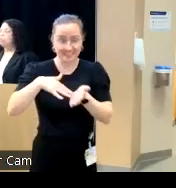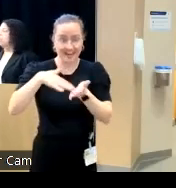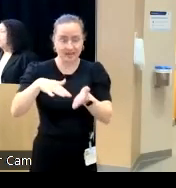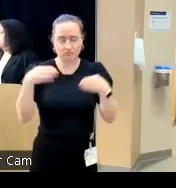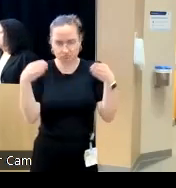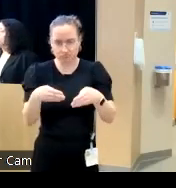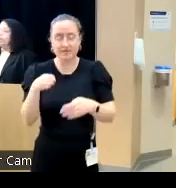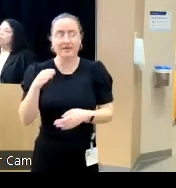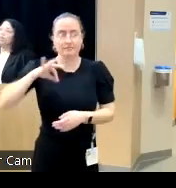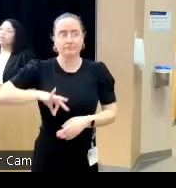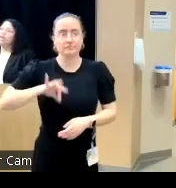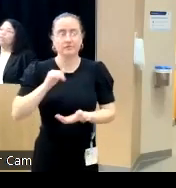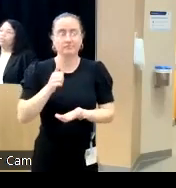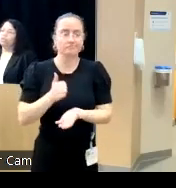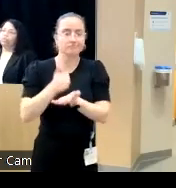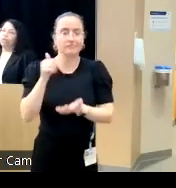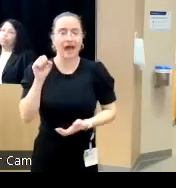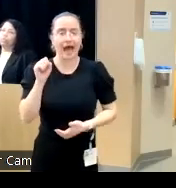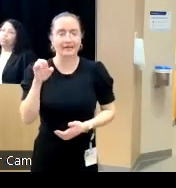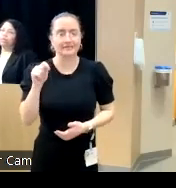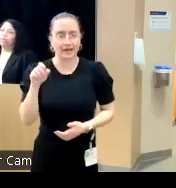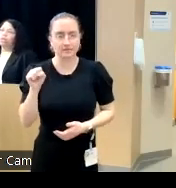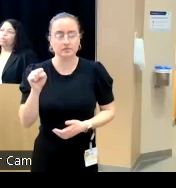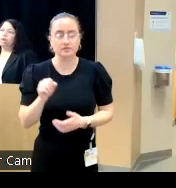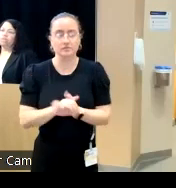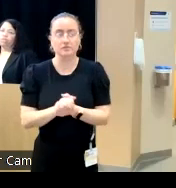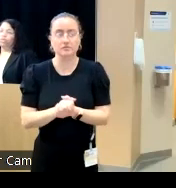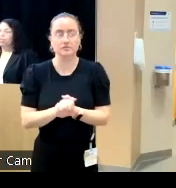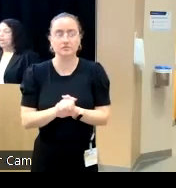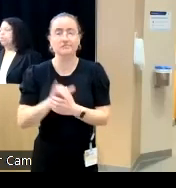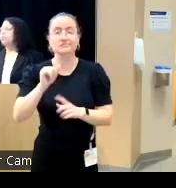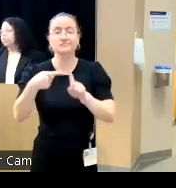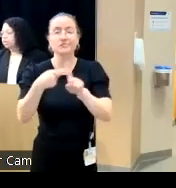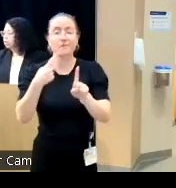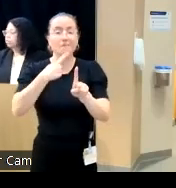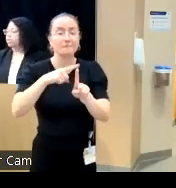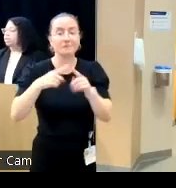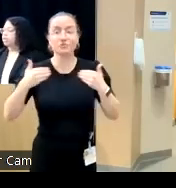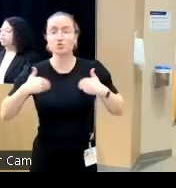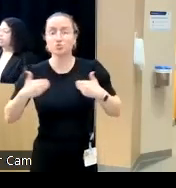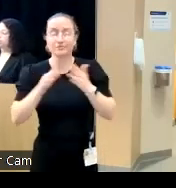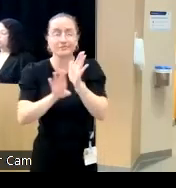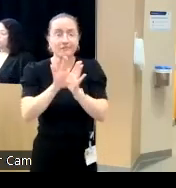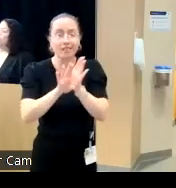a developmental assets framework which is from the positive Youth Development work we think that